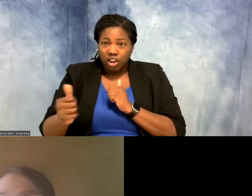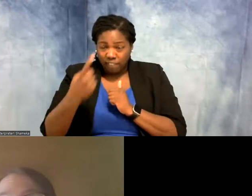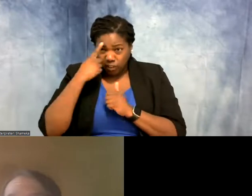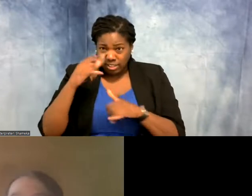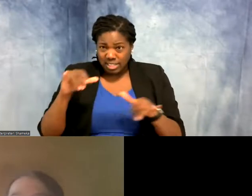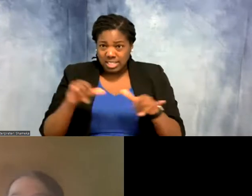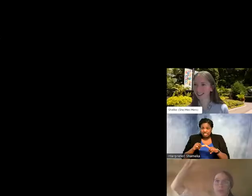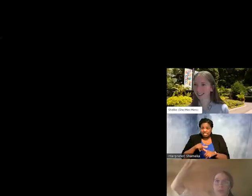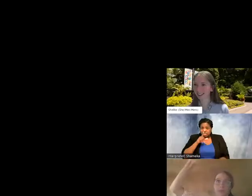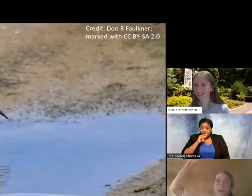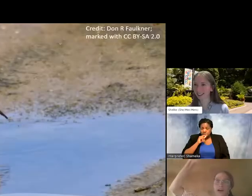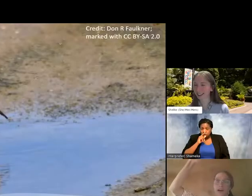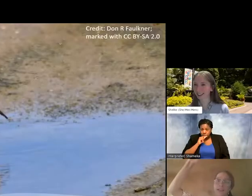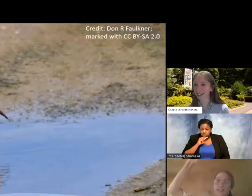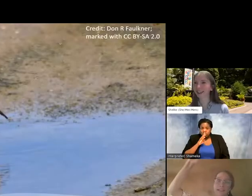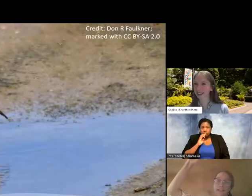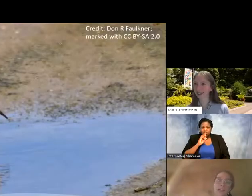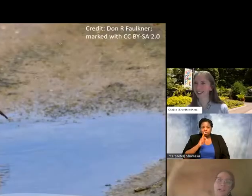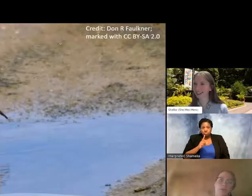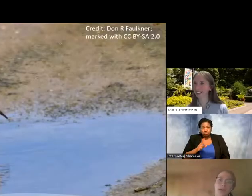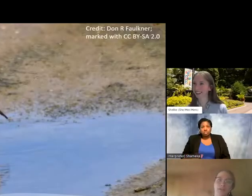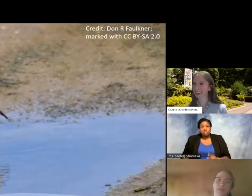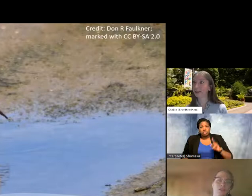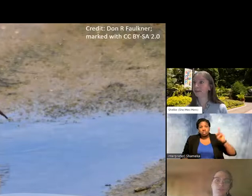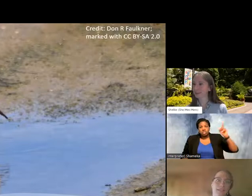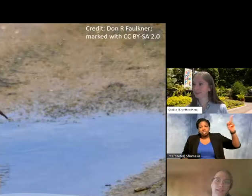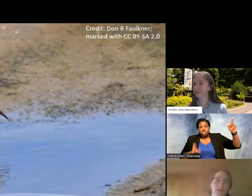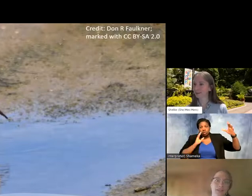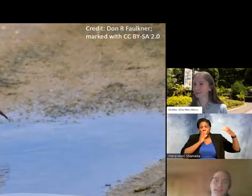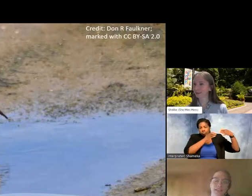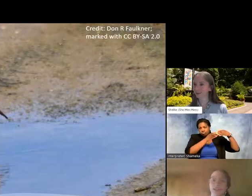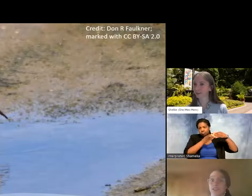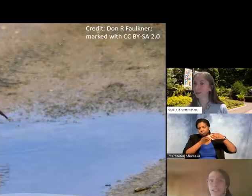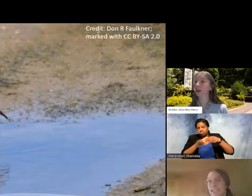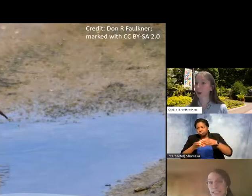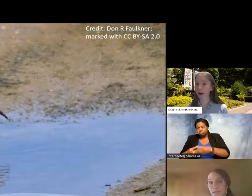So it breeds up in the high Arctic and it will migrate all the way down into Argentina, which is